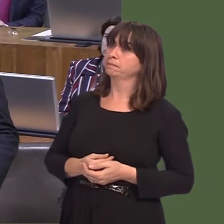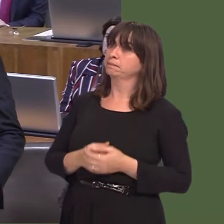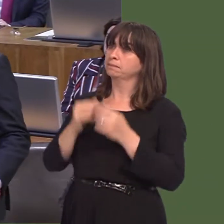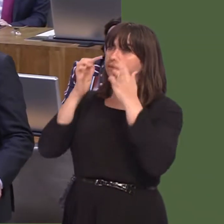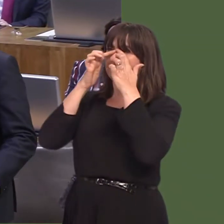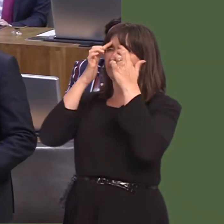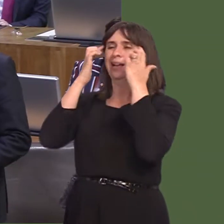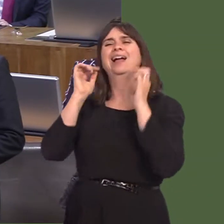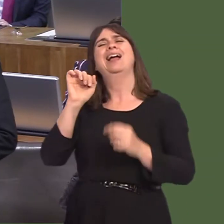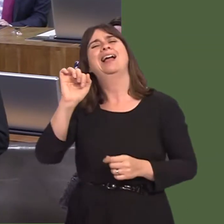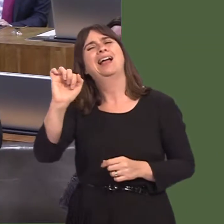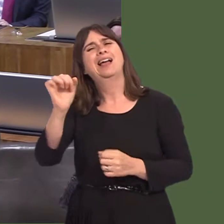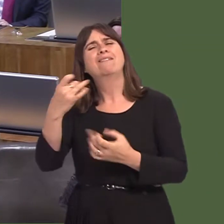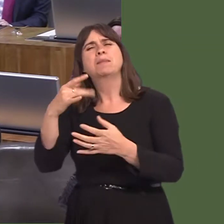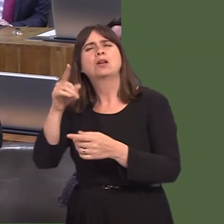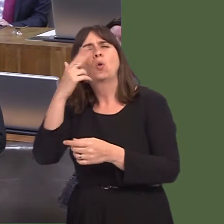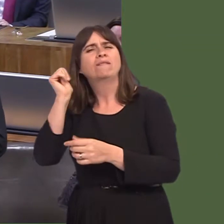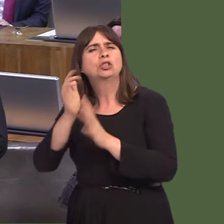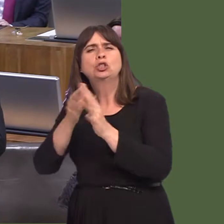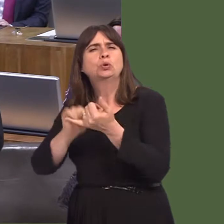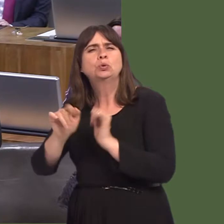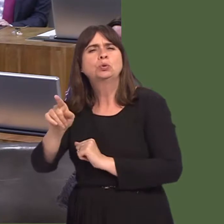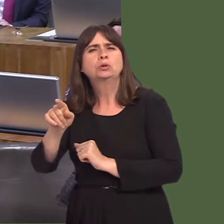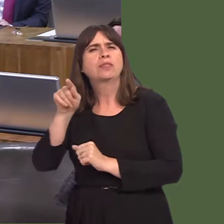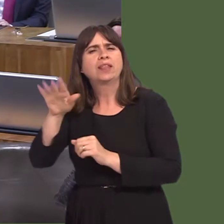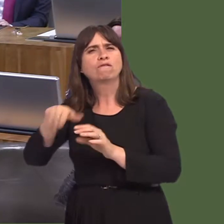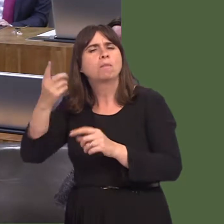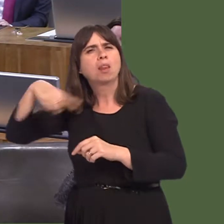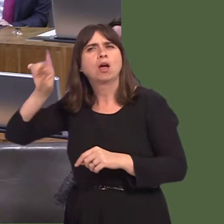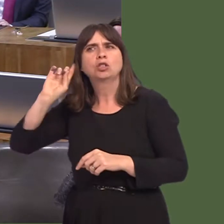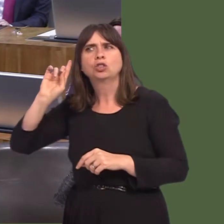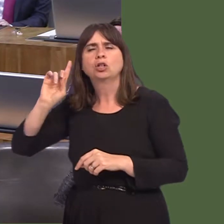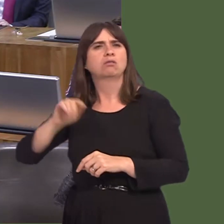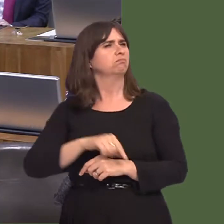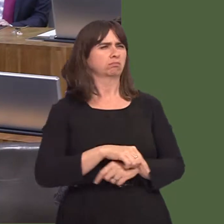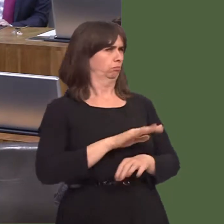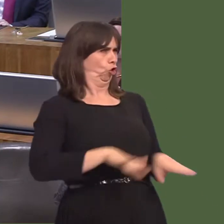using is out of dateópossibly a year out of date. That is my understanding.